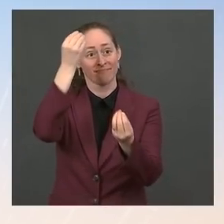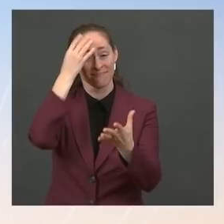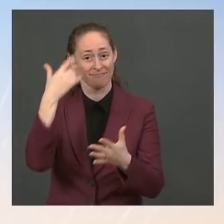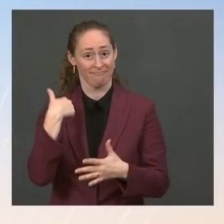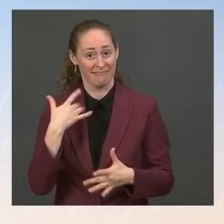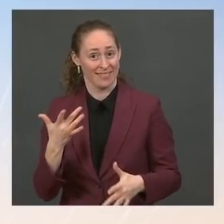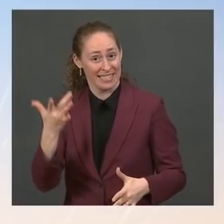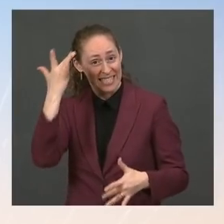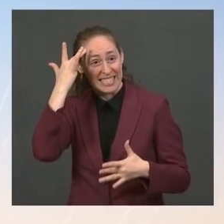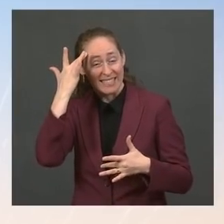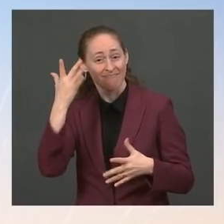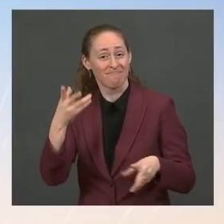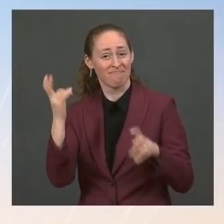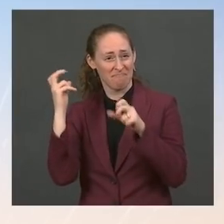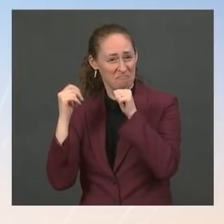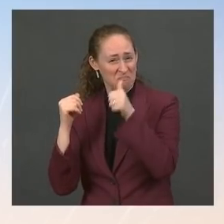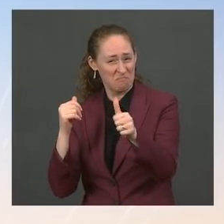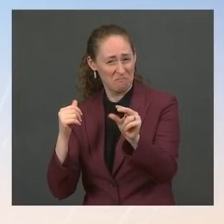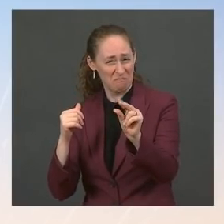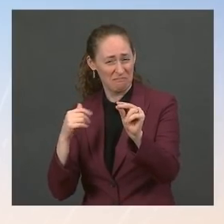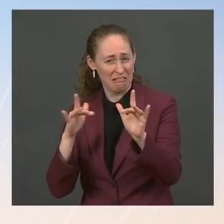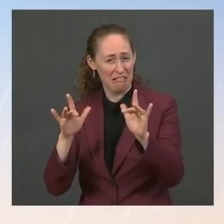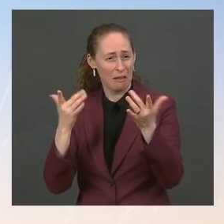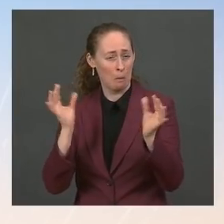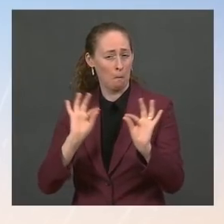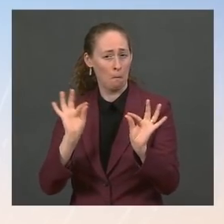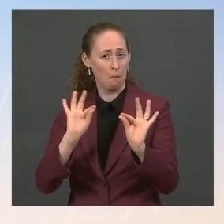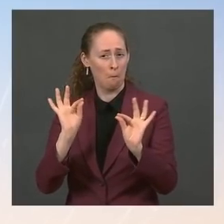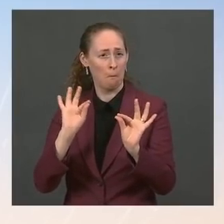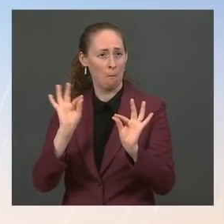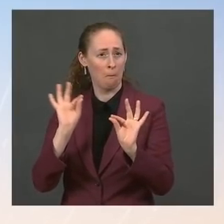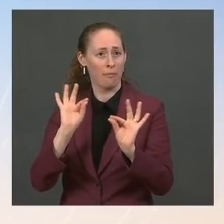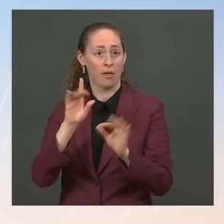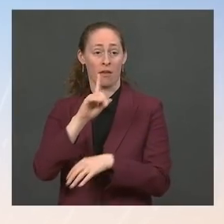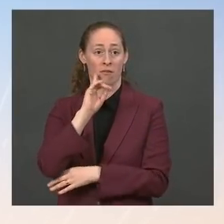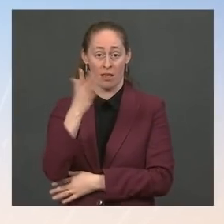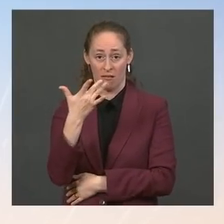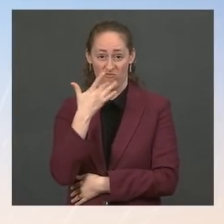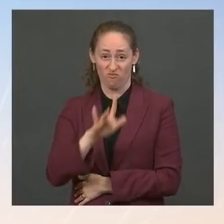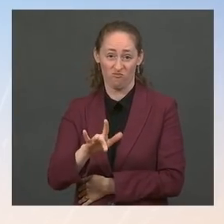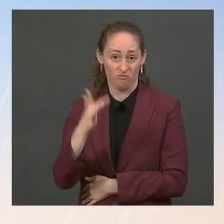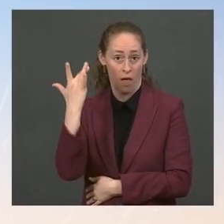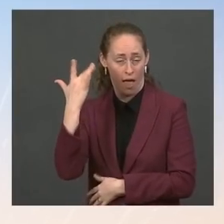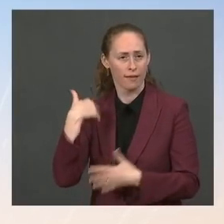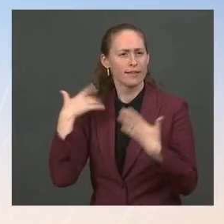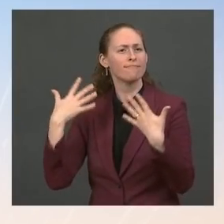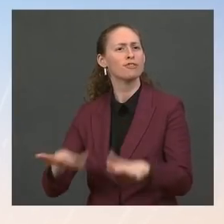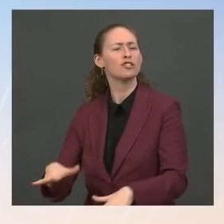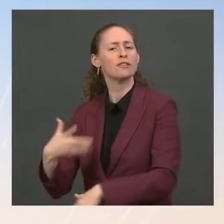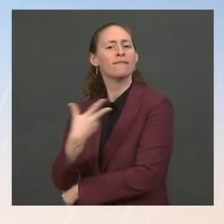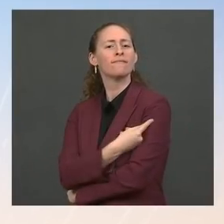And I remain incredibly grateful for the vaccine and the impact of the vaccine in keeping me safe